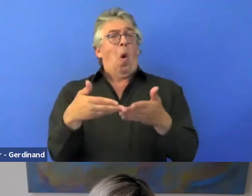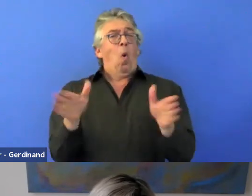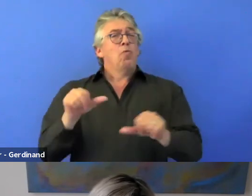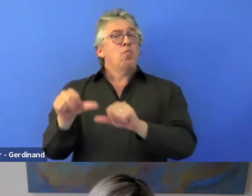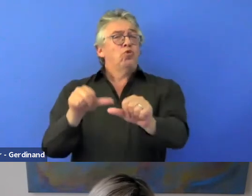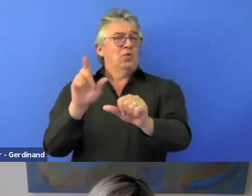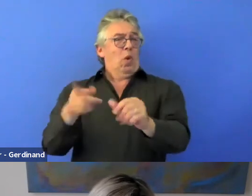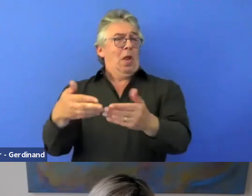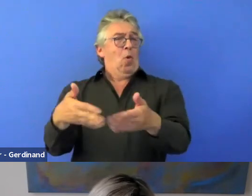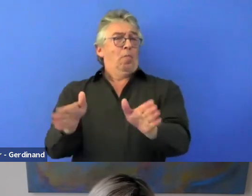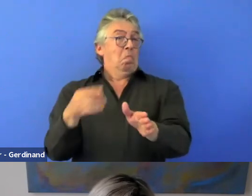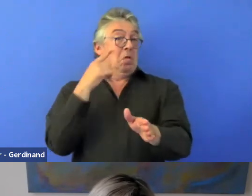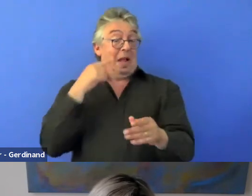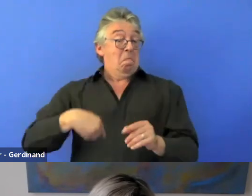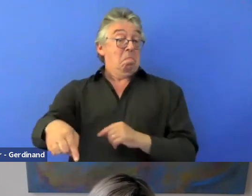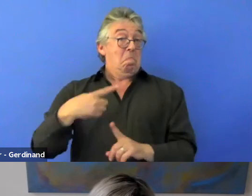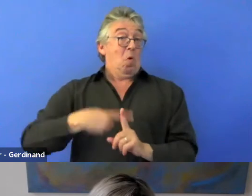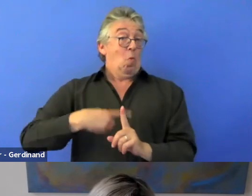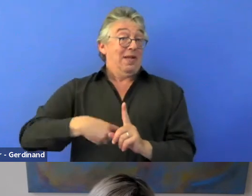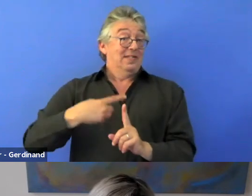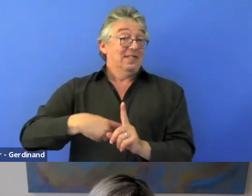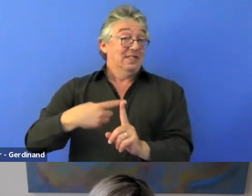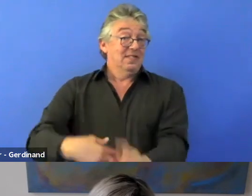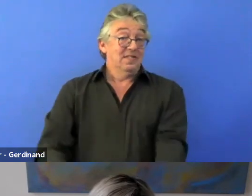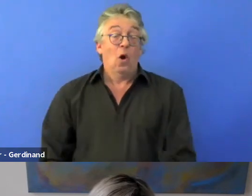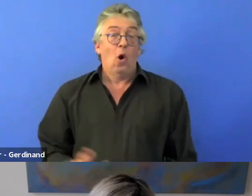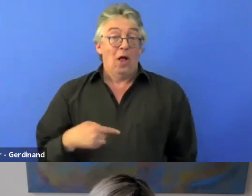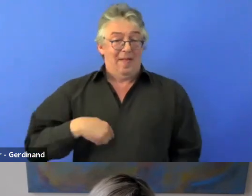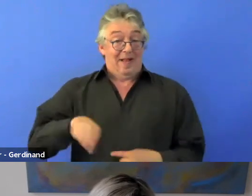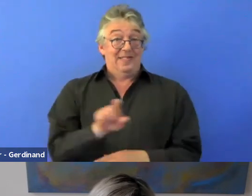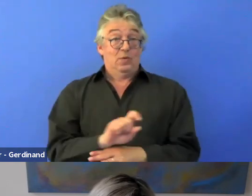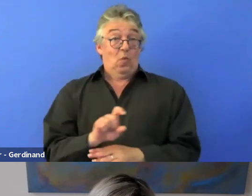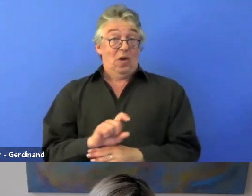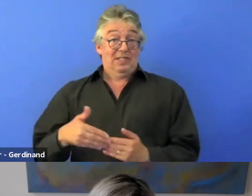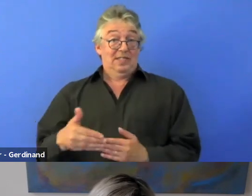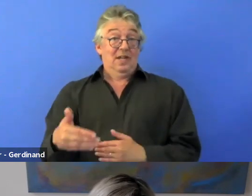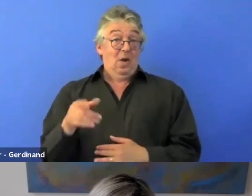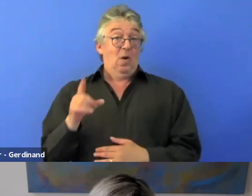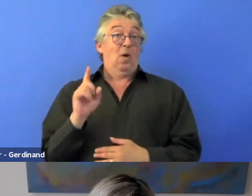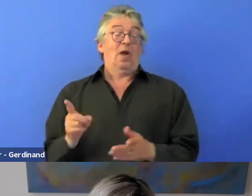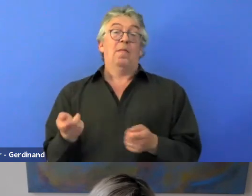I guess in the coming weeks this link should be available and we will of course inform you.